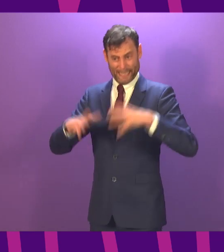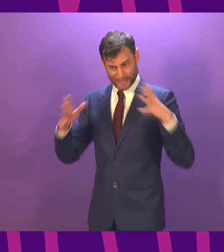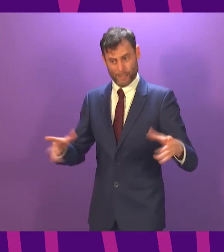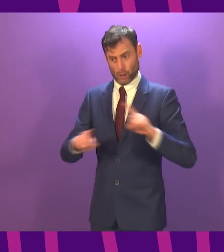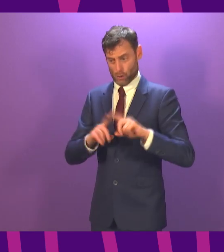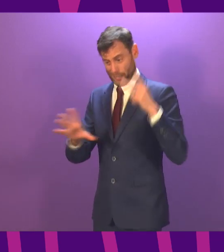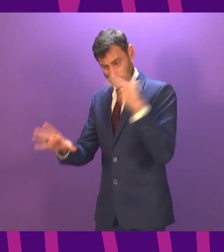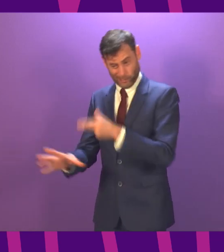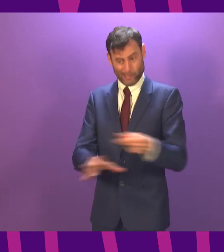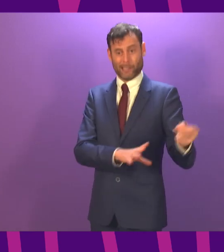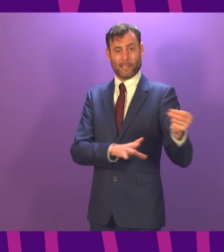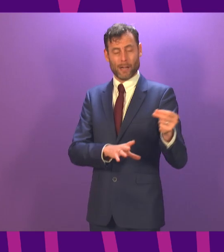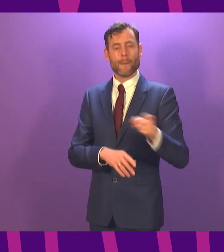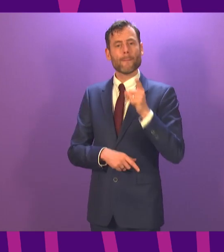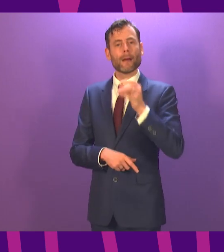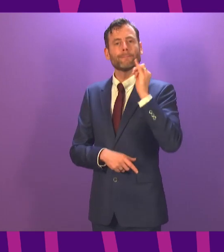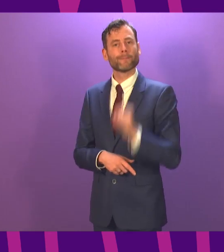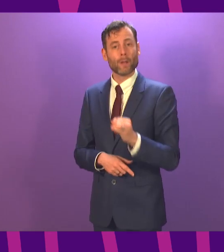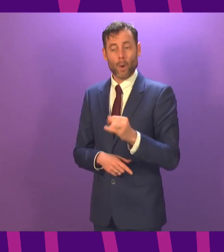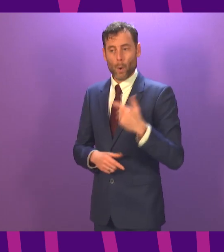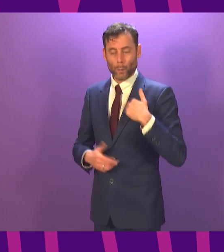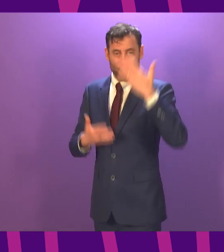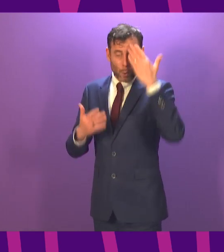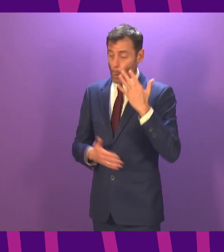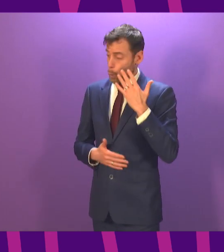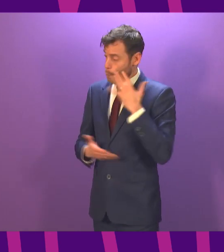on our ability to be absolutely definitive about that is supply of the vaccine, which